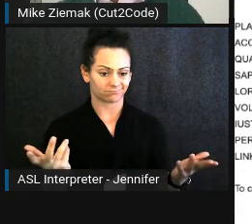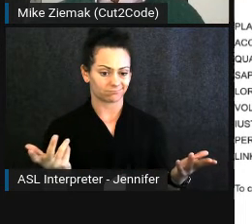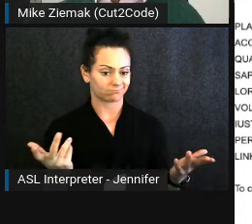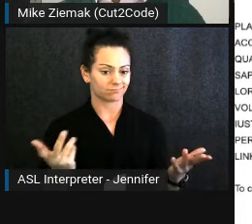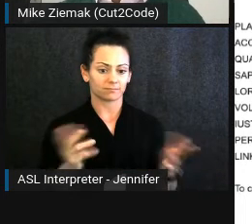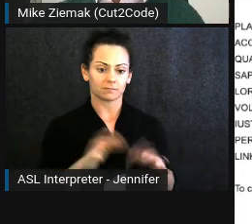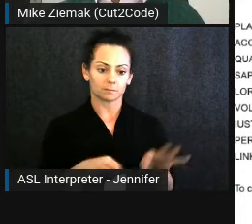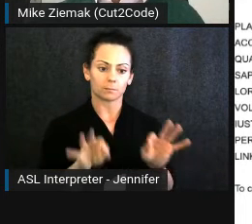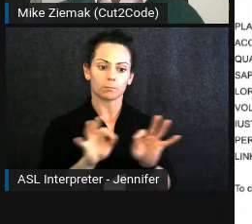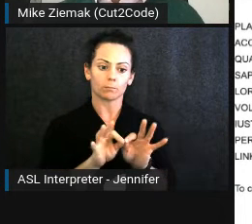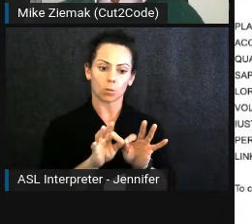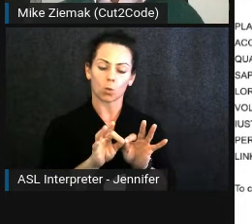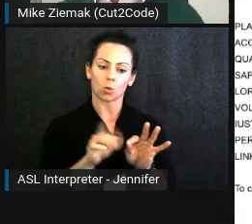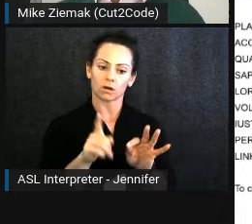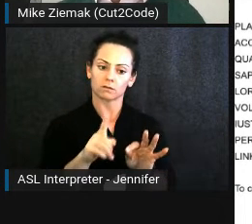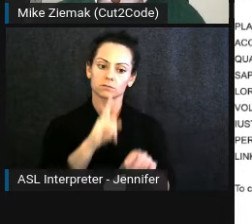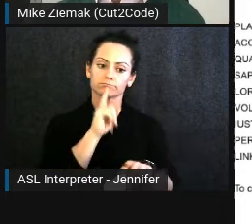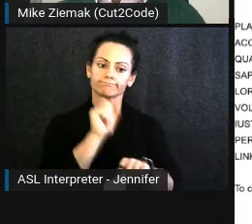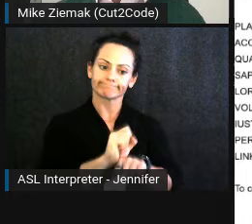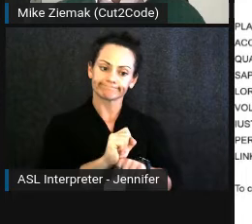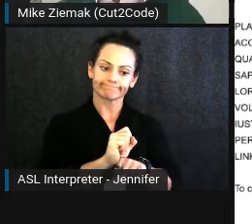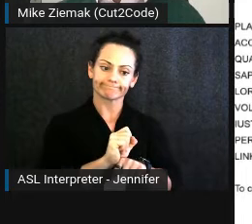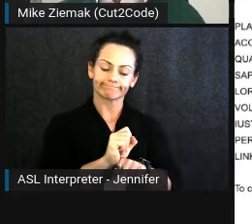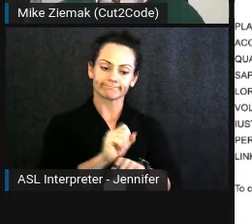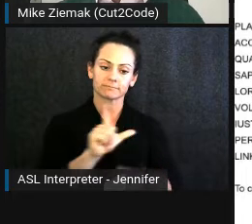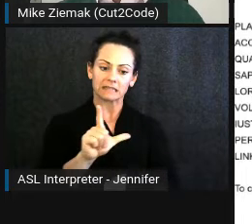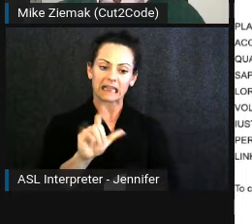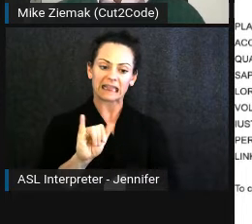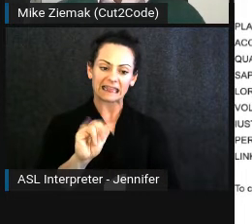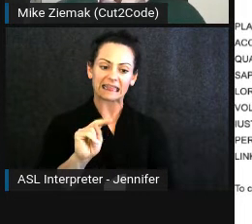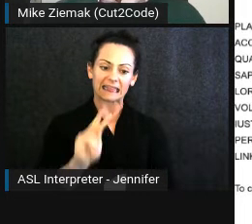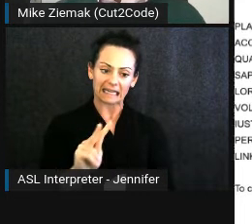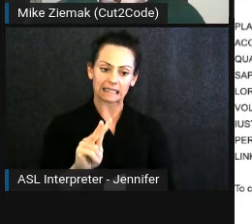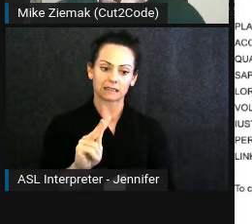they need the actual links so that they can be easily accessed.